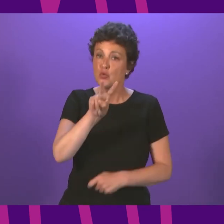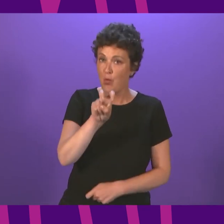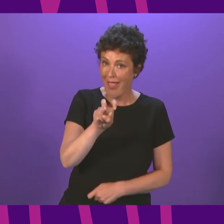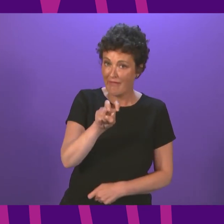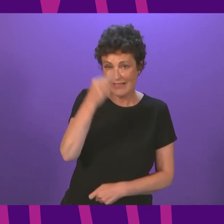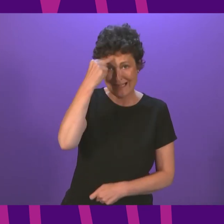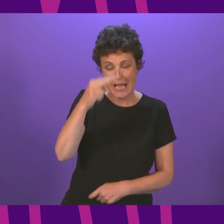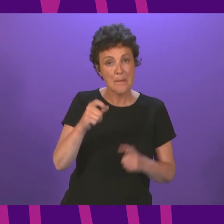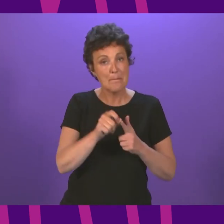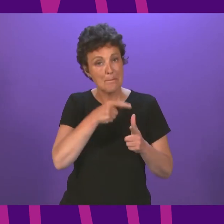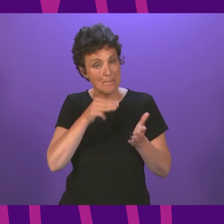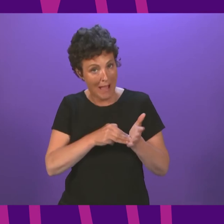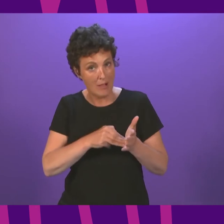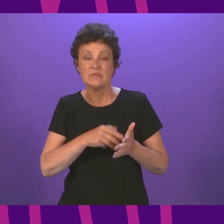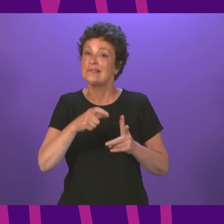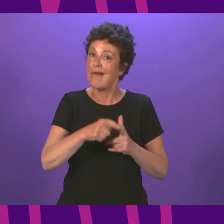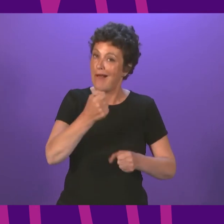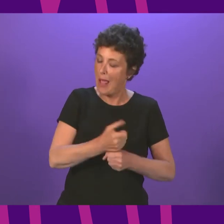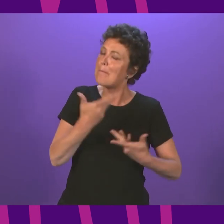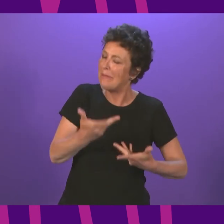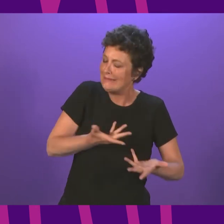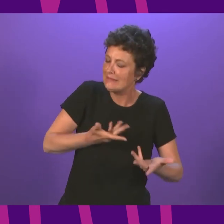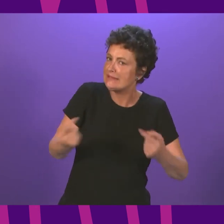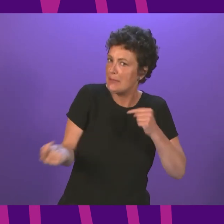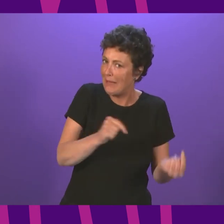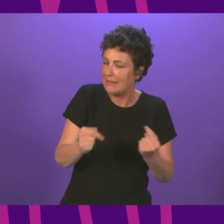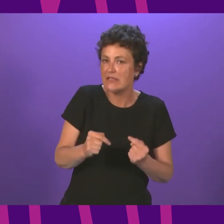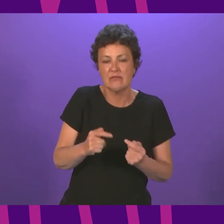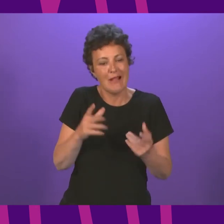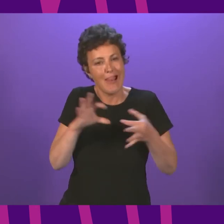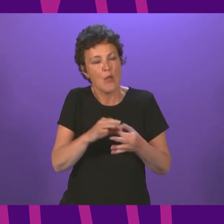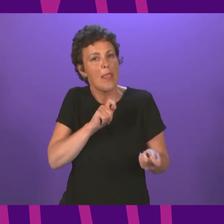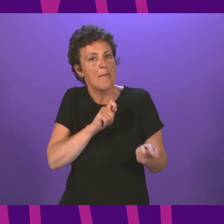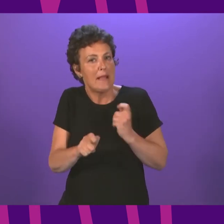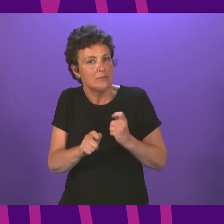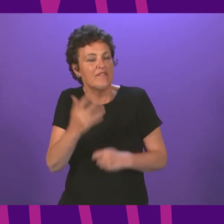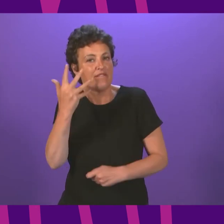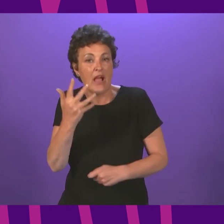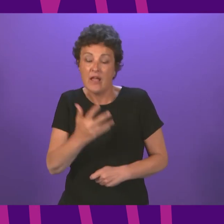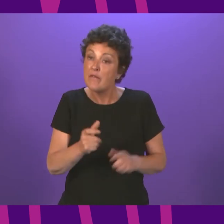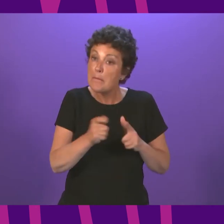(Scotland) Bill relates to a protected subject matter. Therefore, the bill does not require